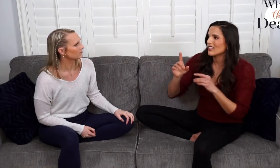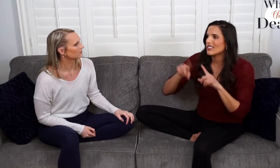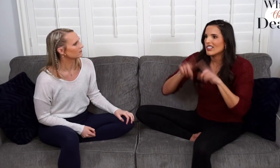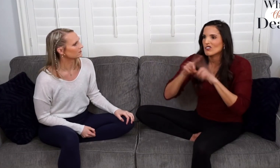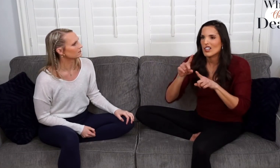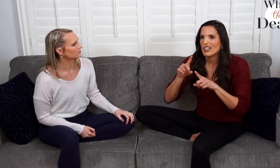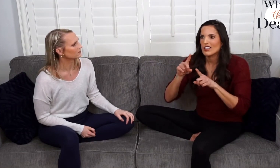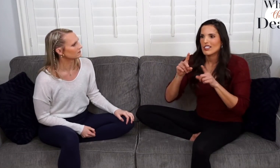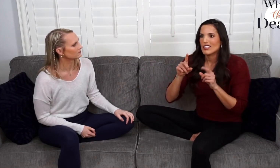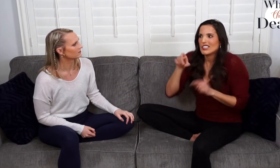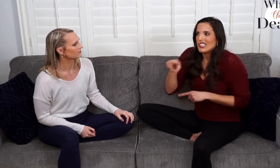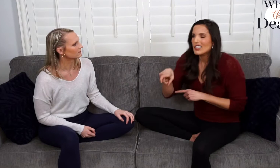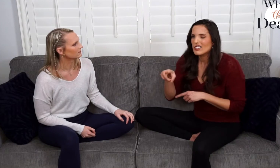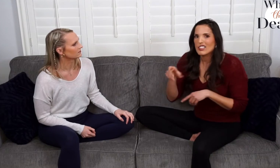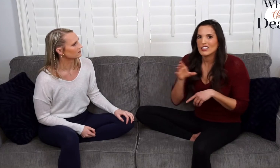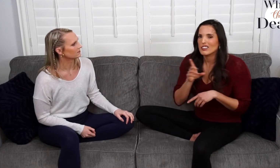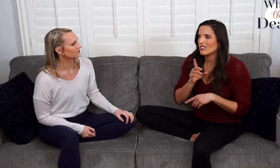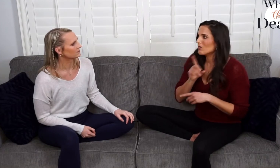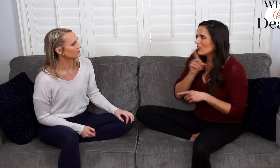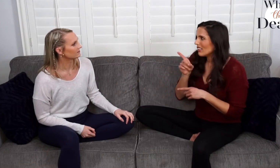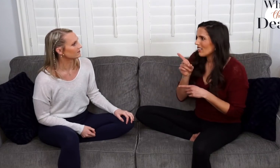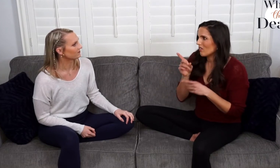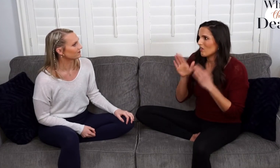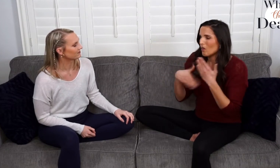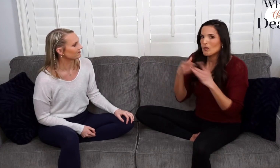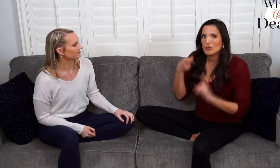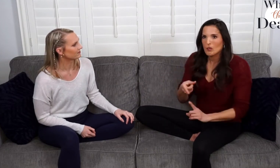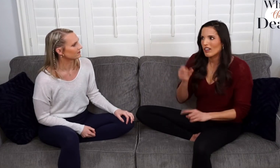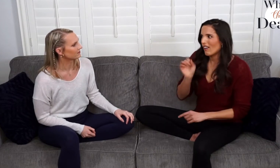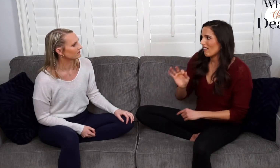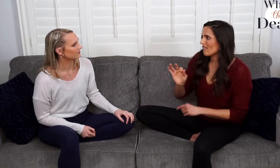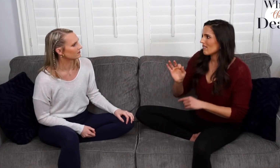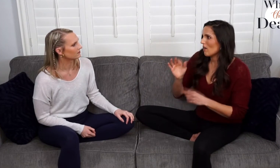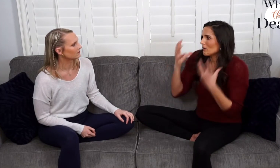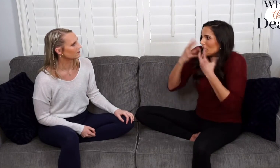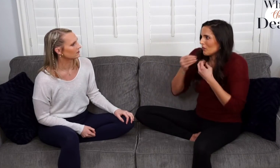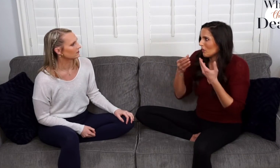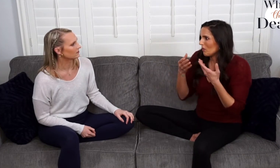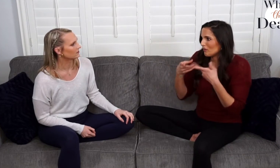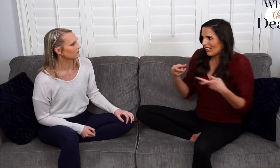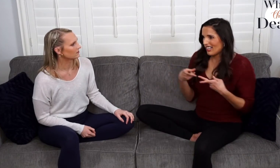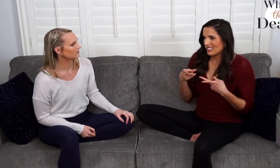backgrounds and the different needs people have it's really the whole point of a beautiful